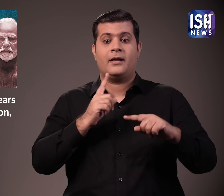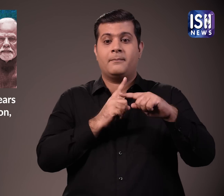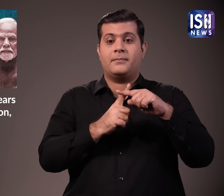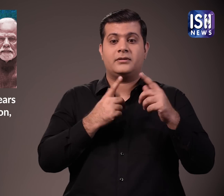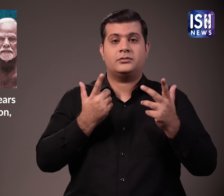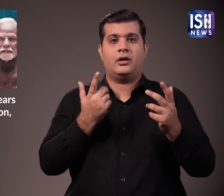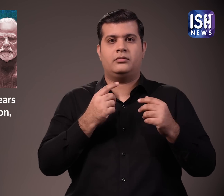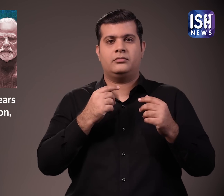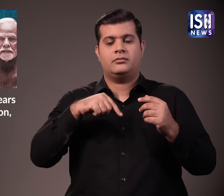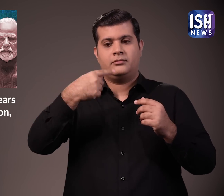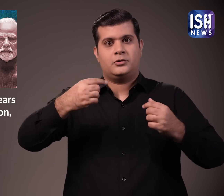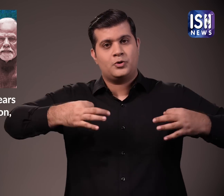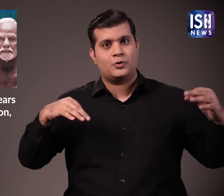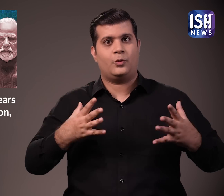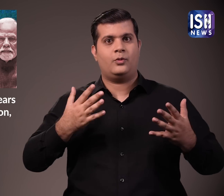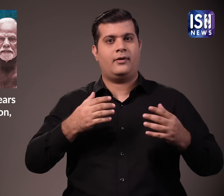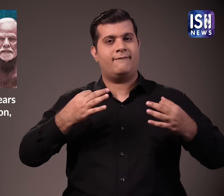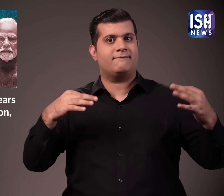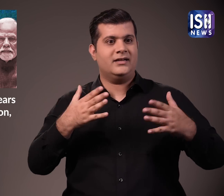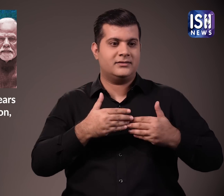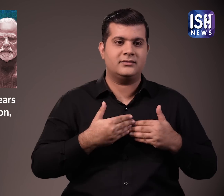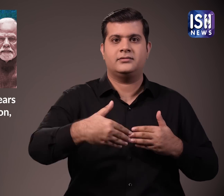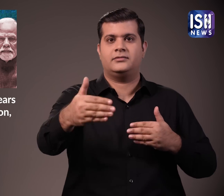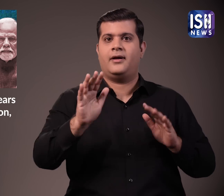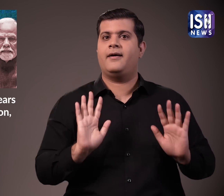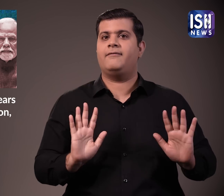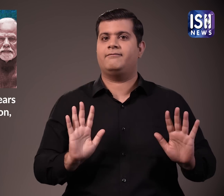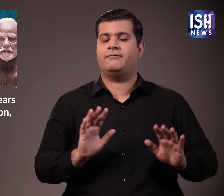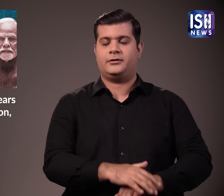So that henceforth there are fresh elections at the same time.